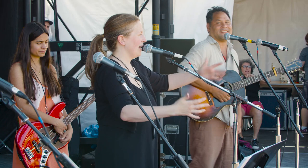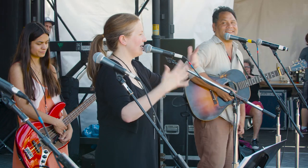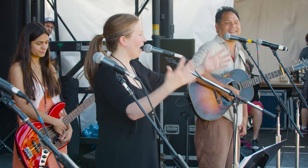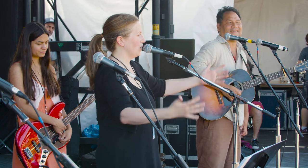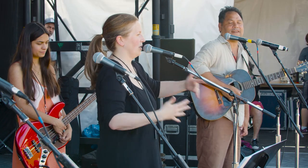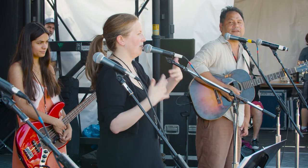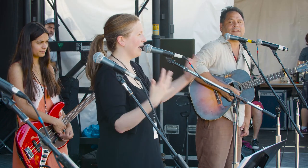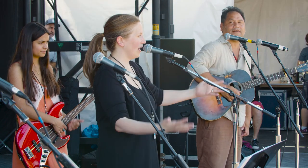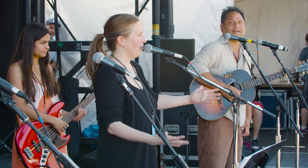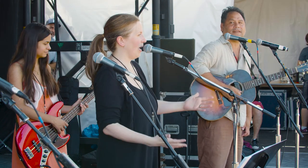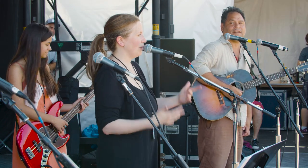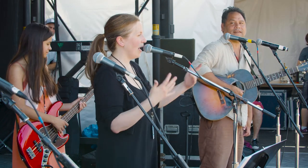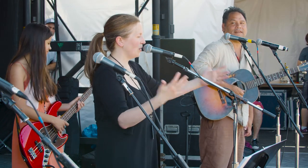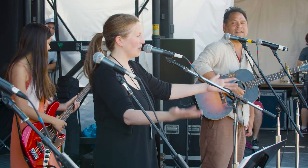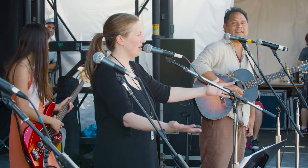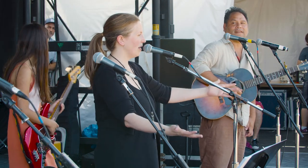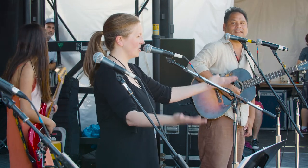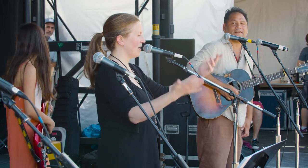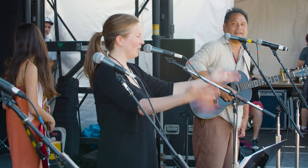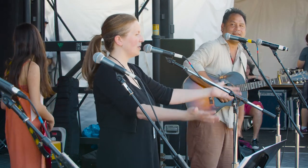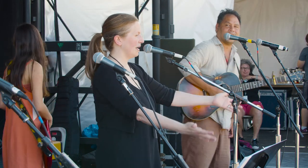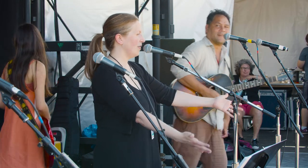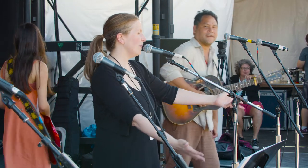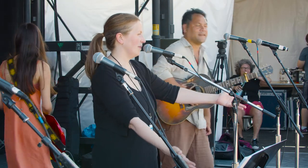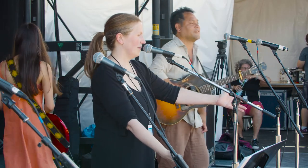any sound—you can make it up. I am NOT an ornithologist. I will believe you.